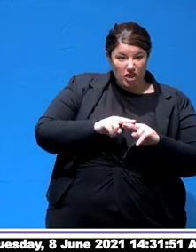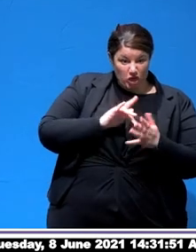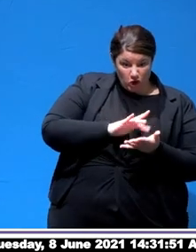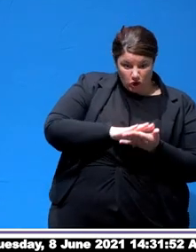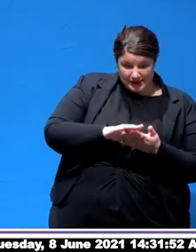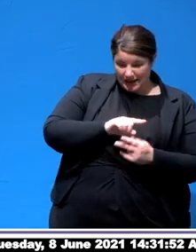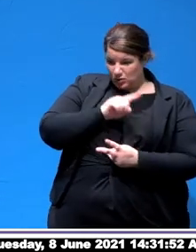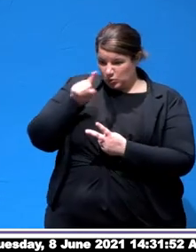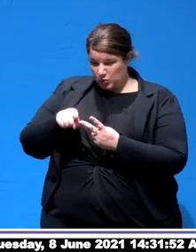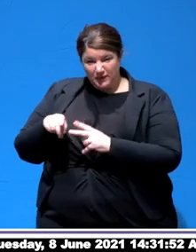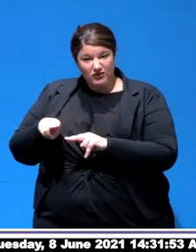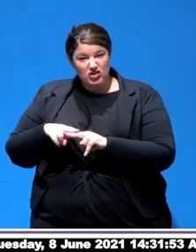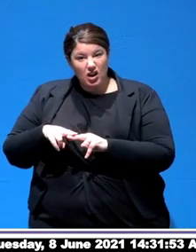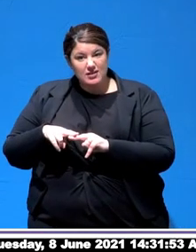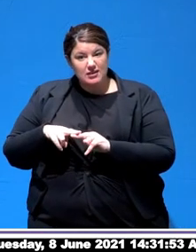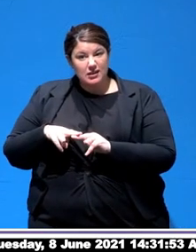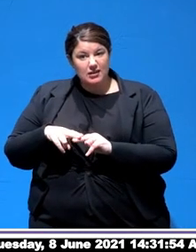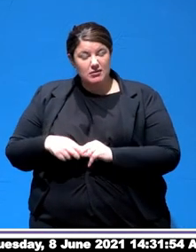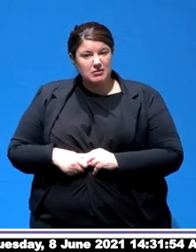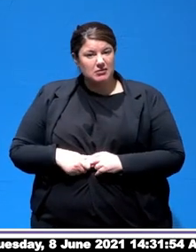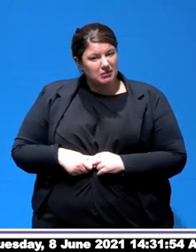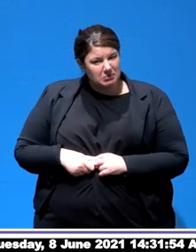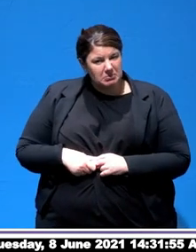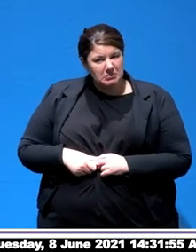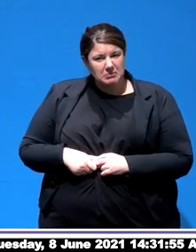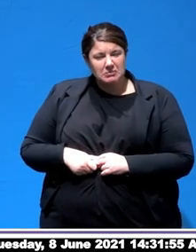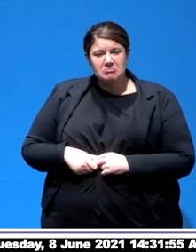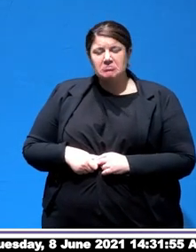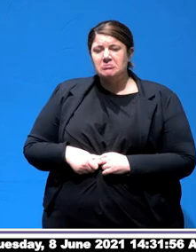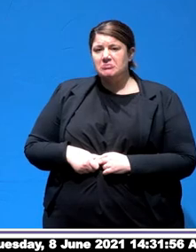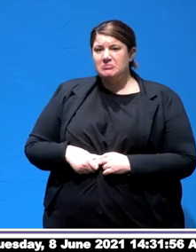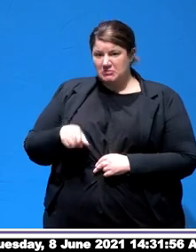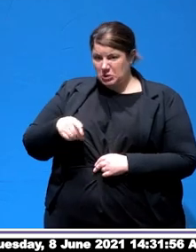Did you ask anybody any questions about whether that was in fact the case?